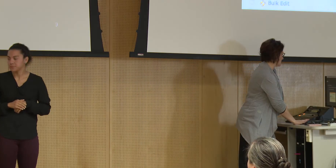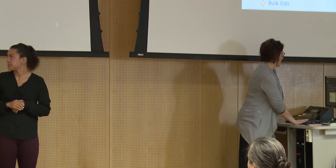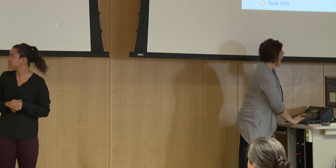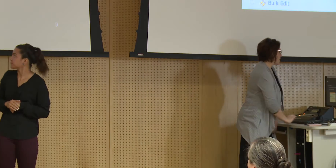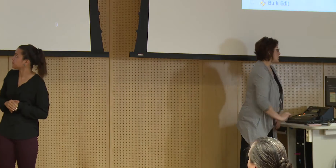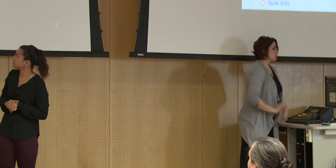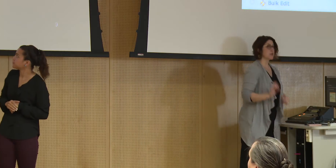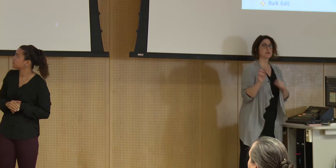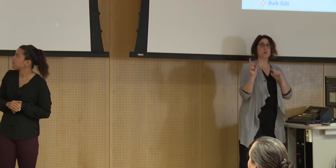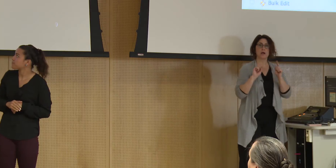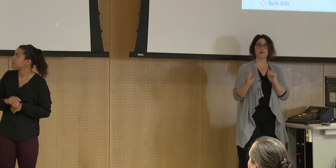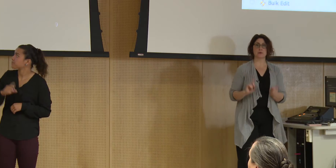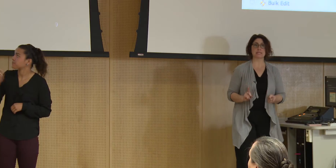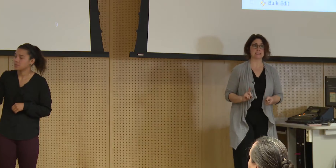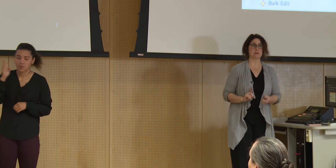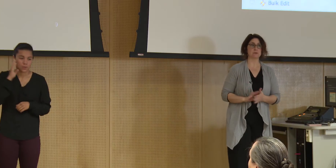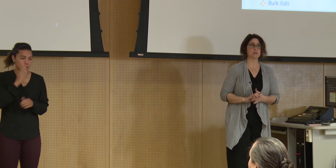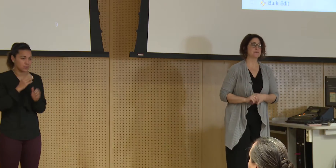So we're going to walk through an example.